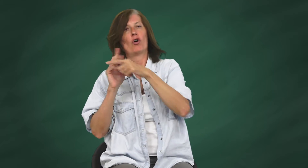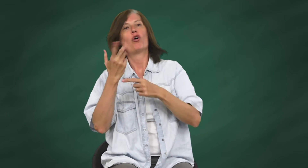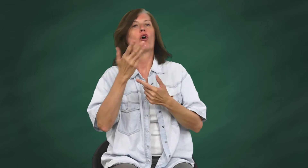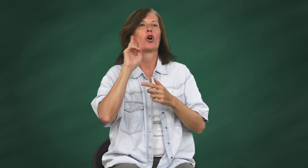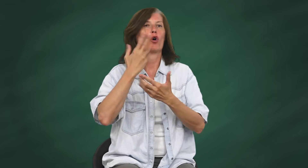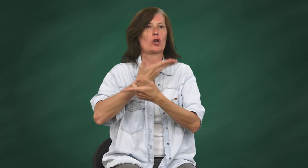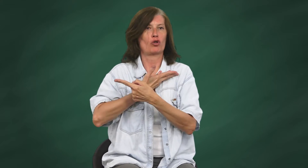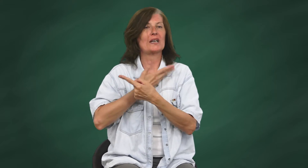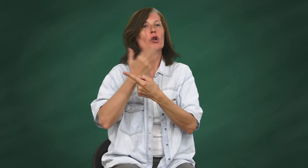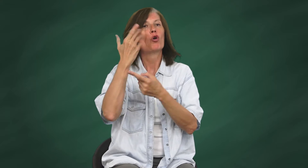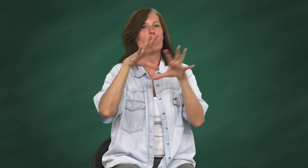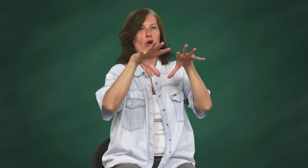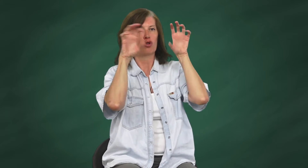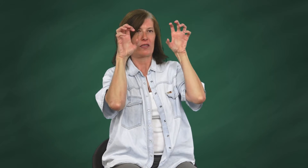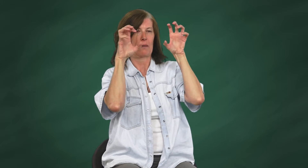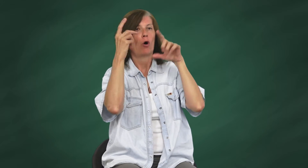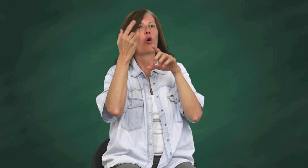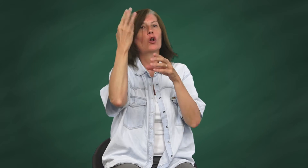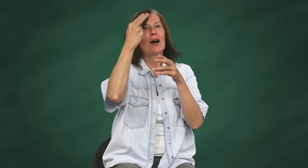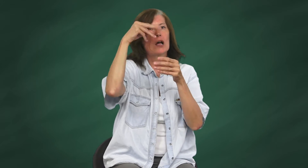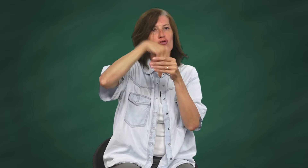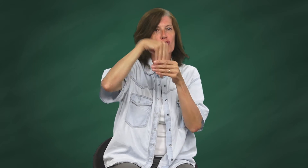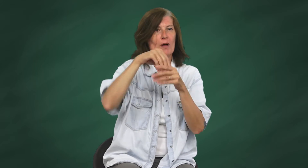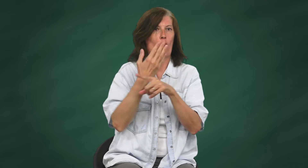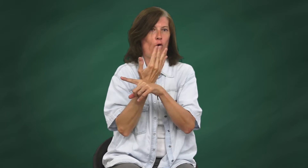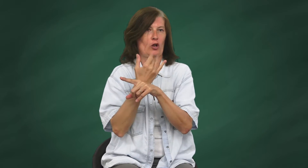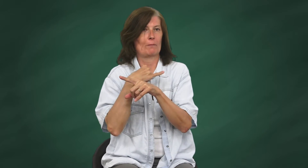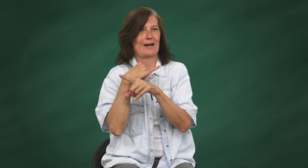and how much information a deaf person receives and understands.